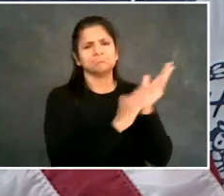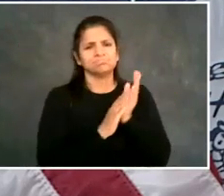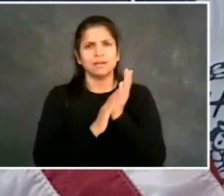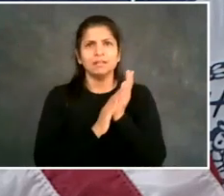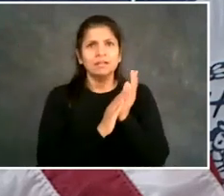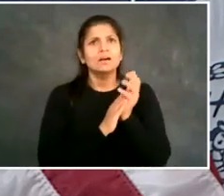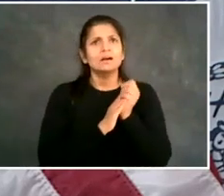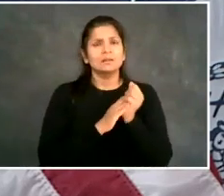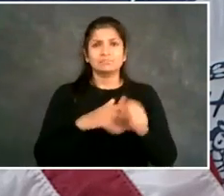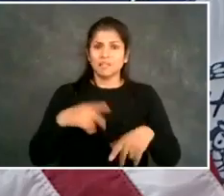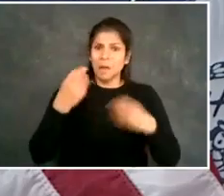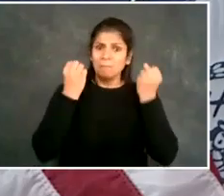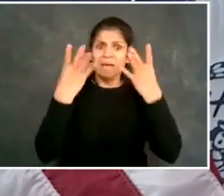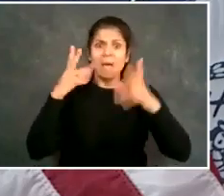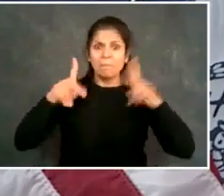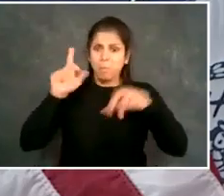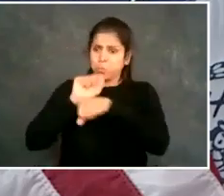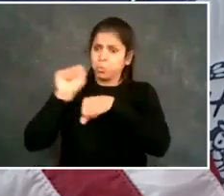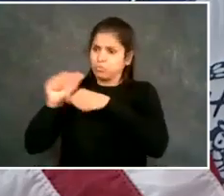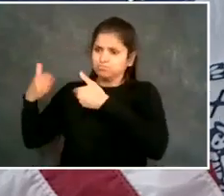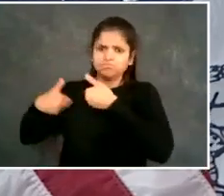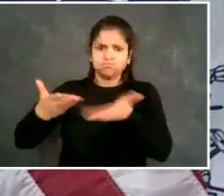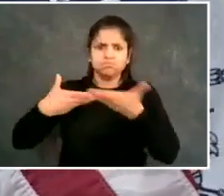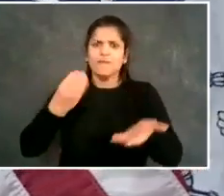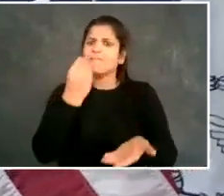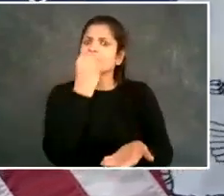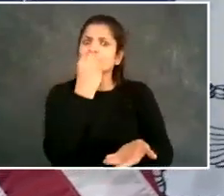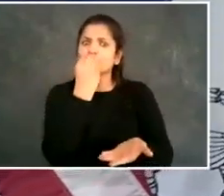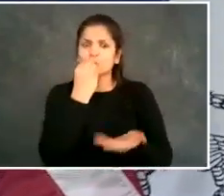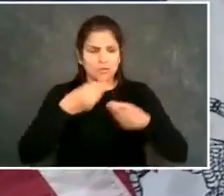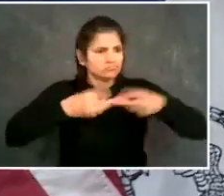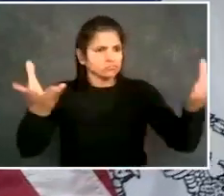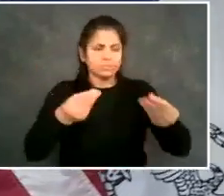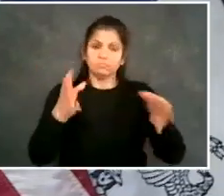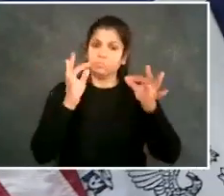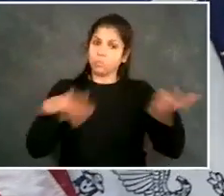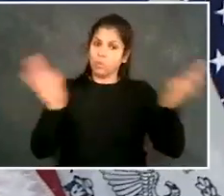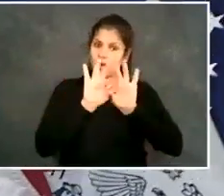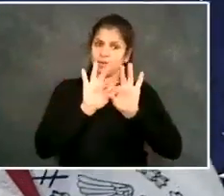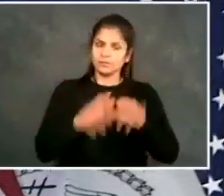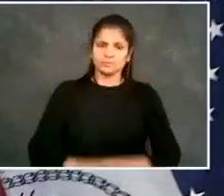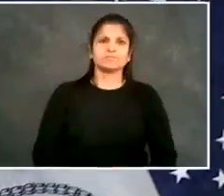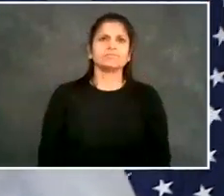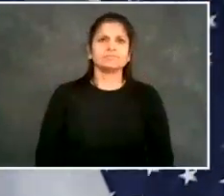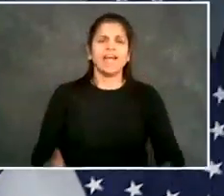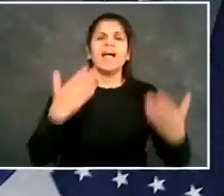AND PARAMEDICS AND FIRST RESPONDERS, EVERY BIT OF IT HELPS AND WE WILL BE THERE FOR THEM. THEY HAVE CERTAINLY BEEN THERE